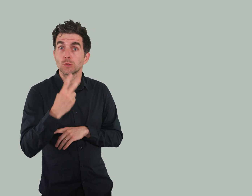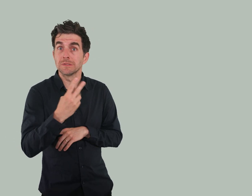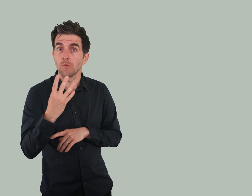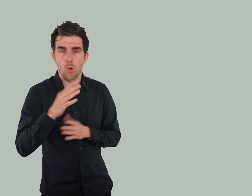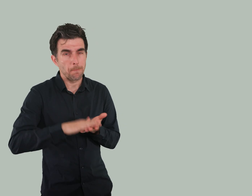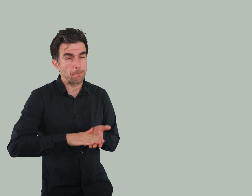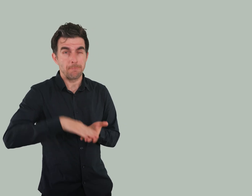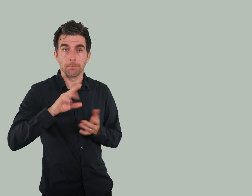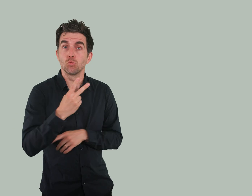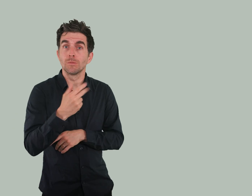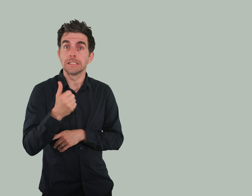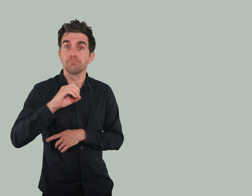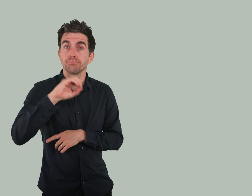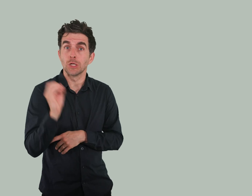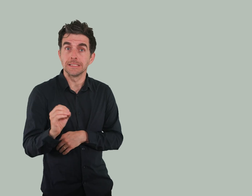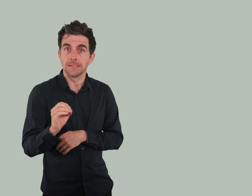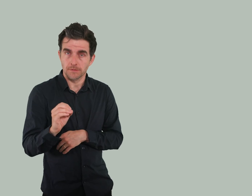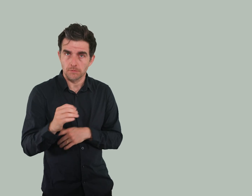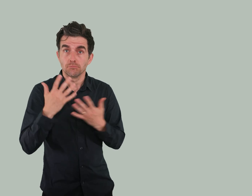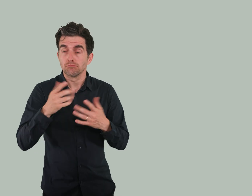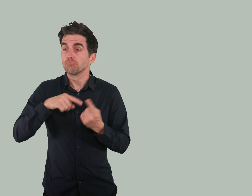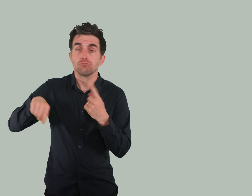to more than 26 per cent in 2024.